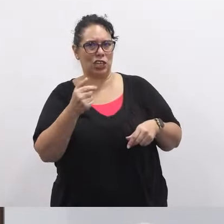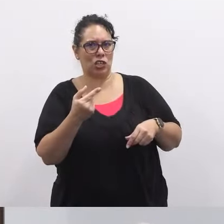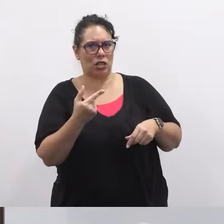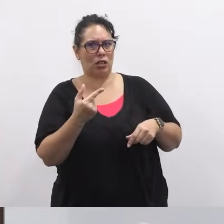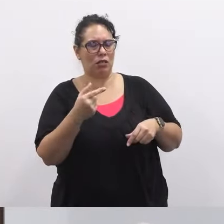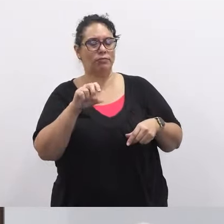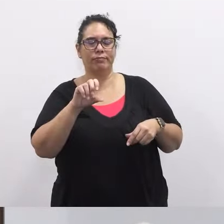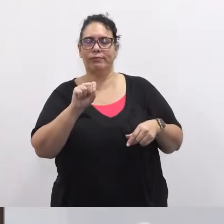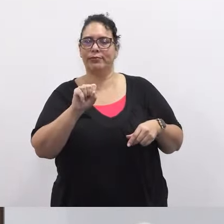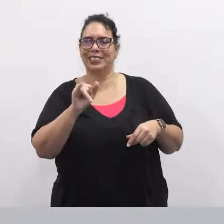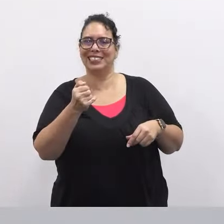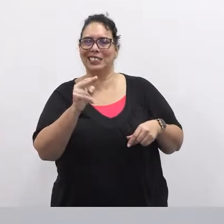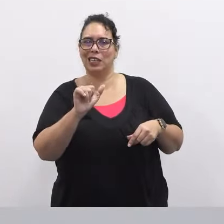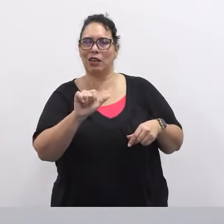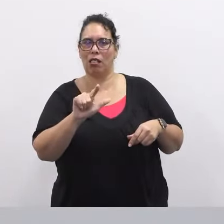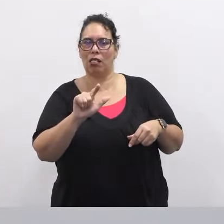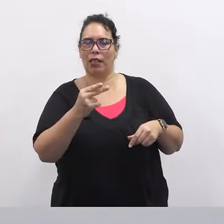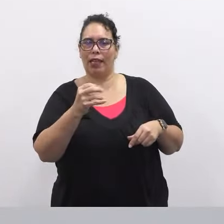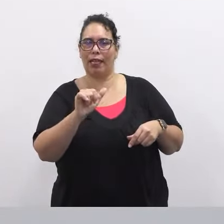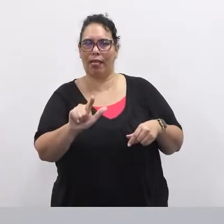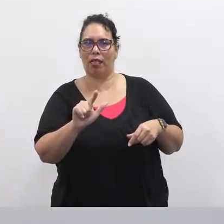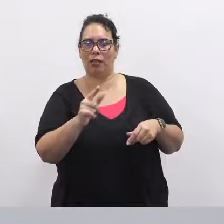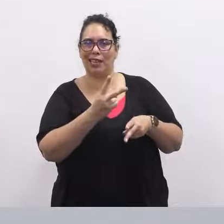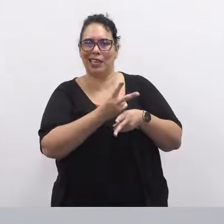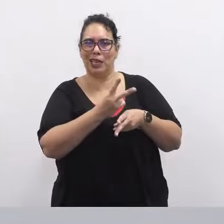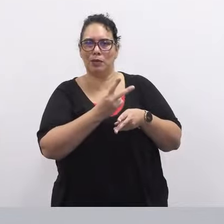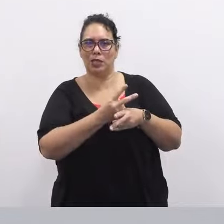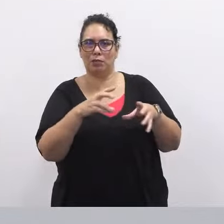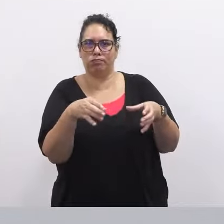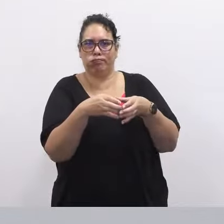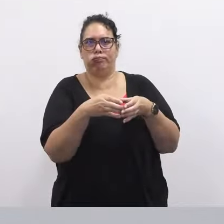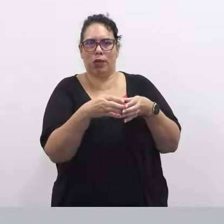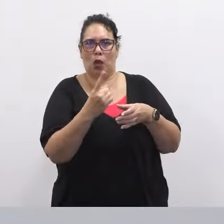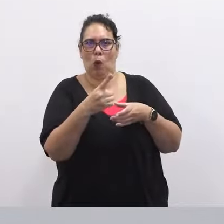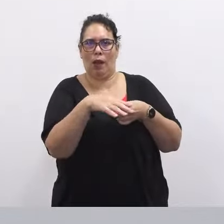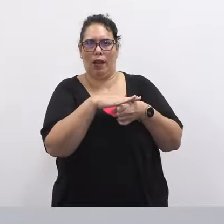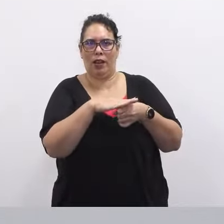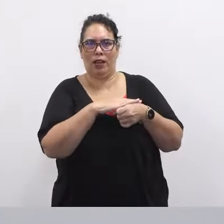That would be map two. Two. - Two. And that is feedback that we've received from the city of Signal Hill